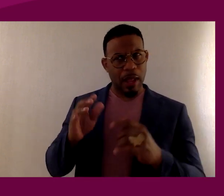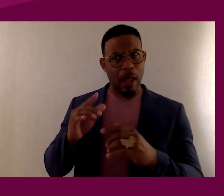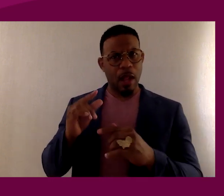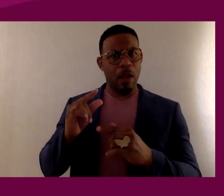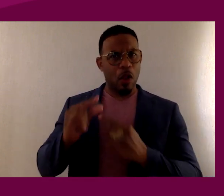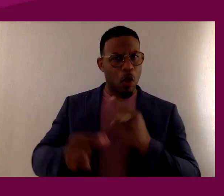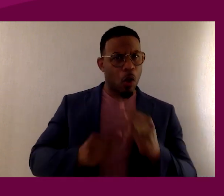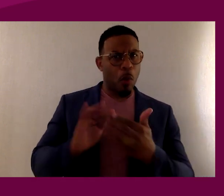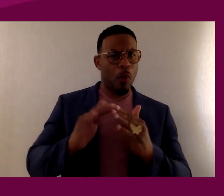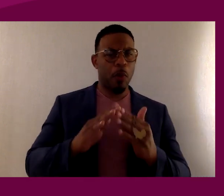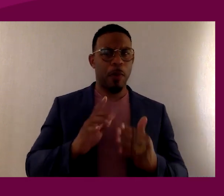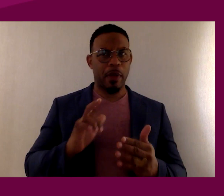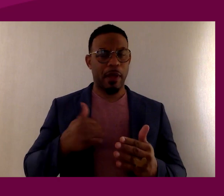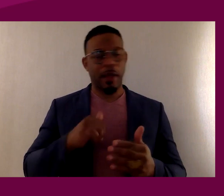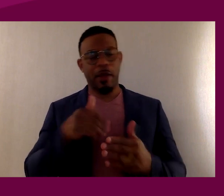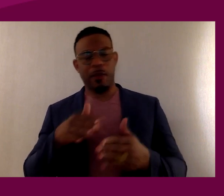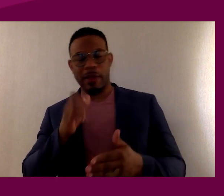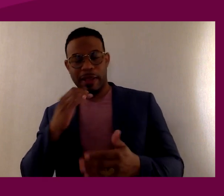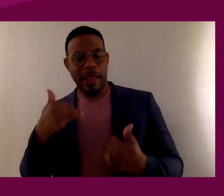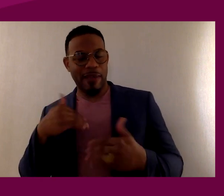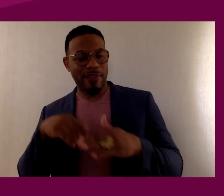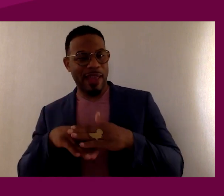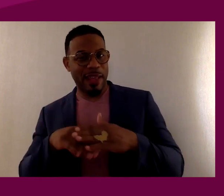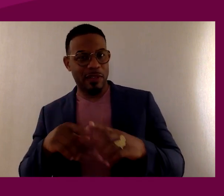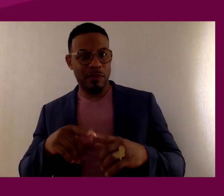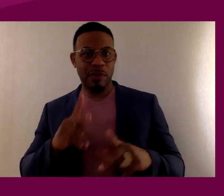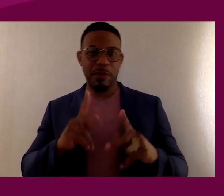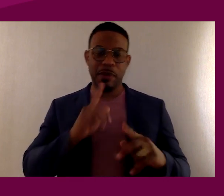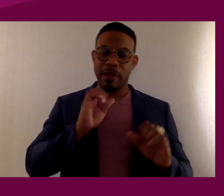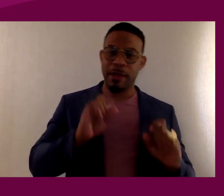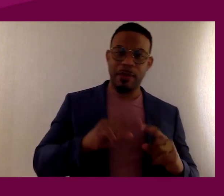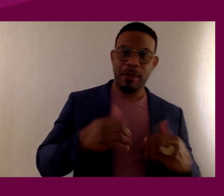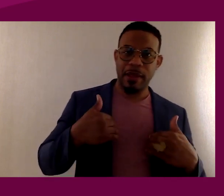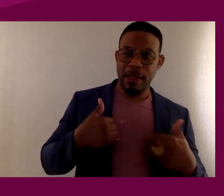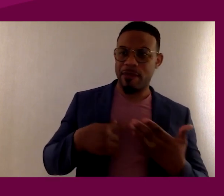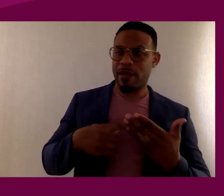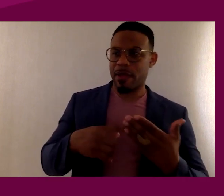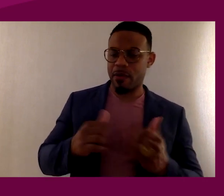it's been able to bring together a lot of global communities that I otherwise not have access to.